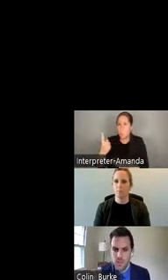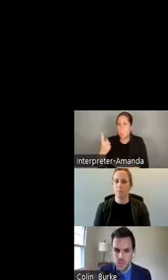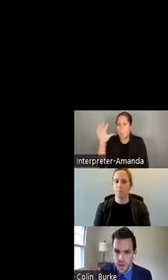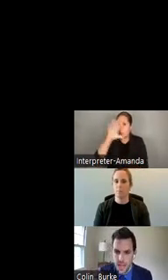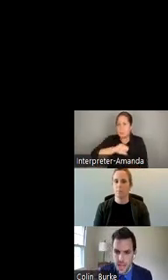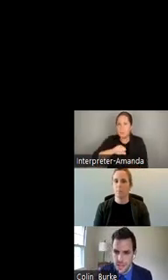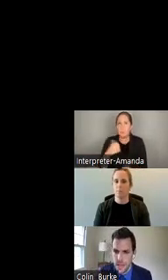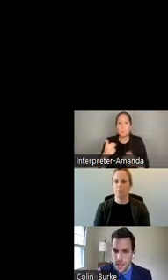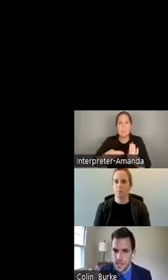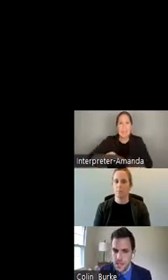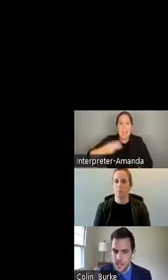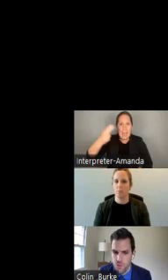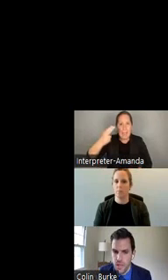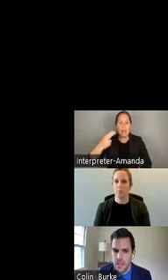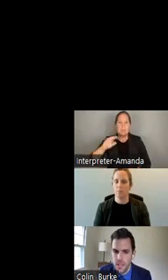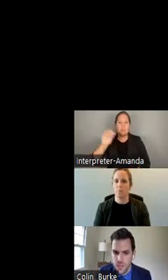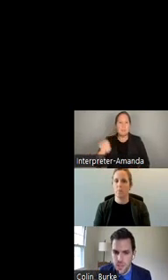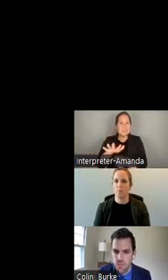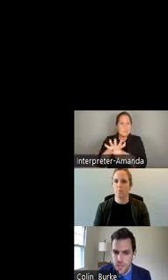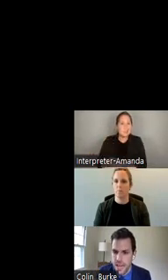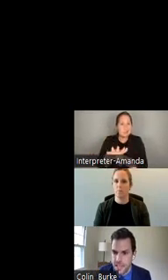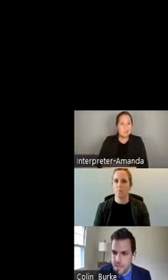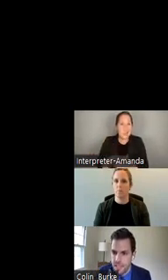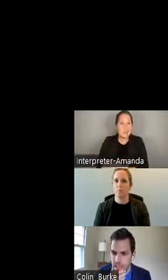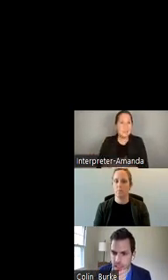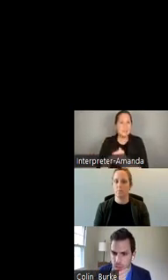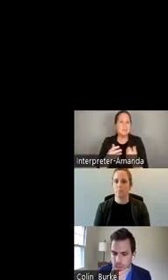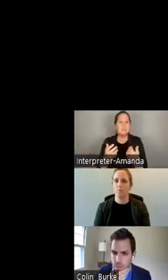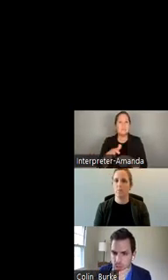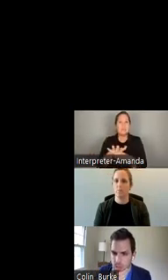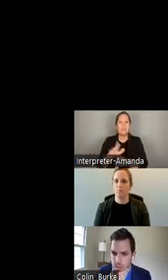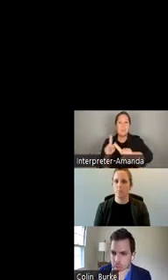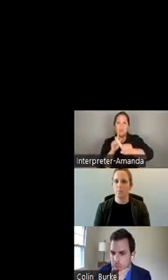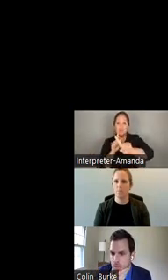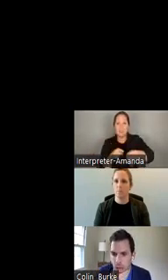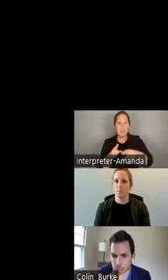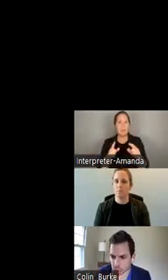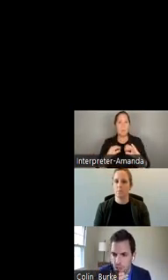of stress and dysregulated stress reactivity that these youth experience so high burden of